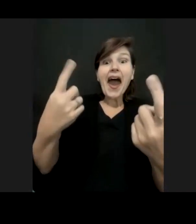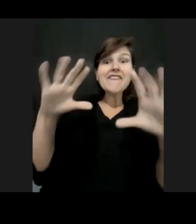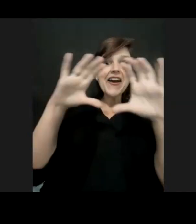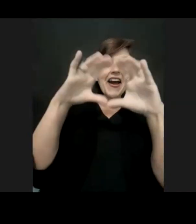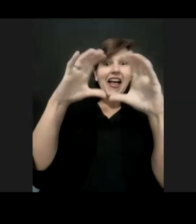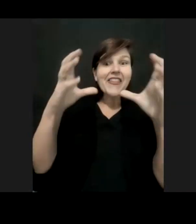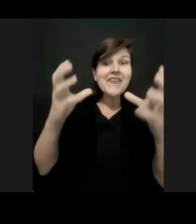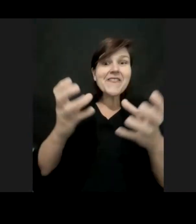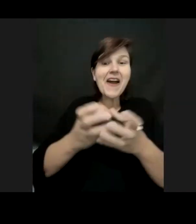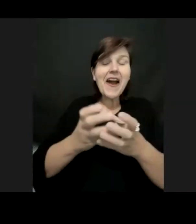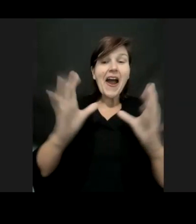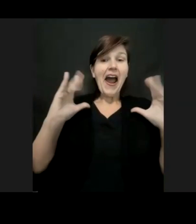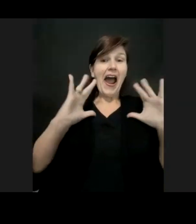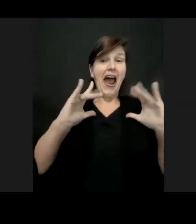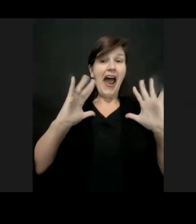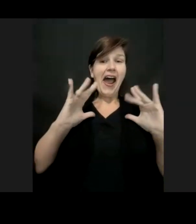Whoop-a-dee-doo!